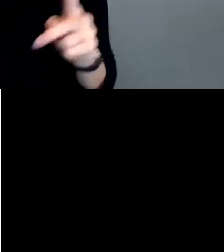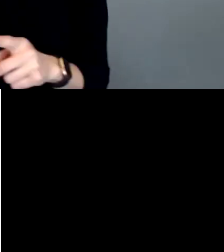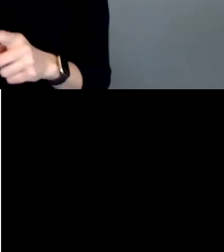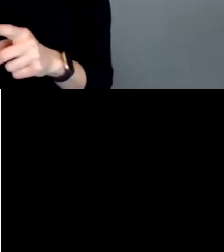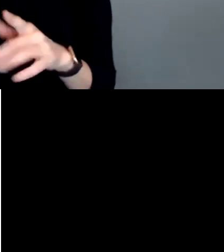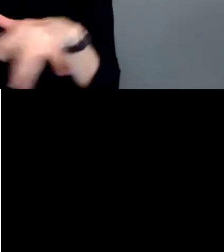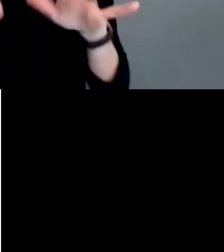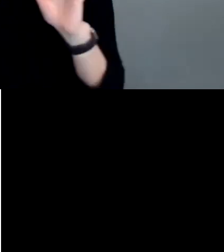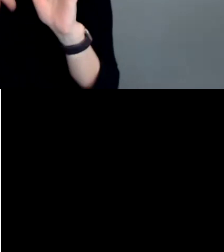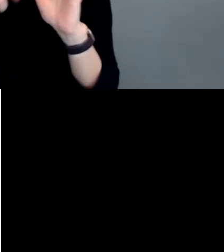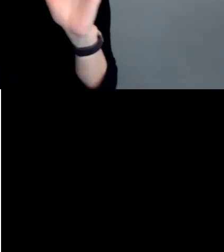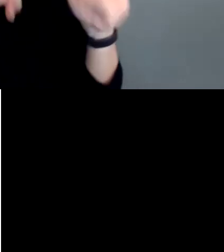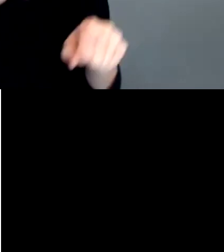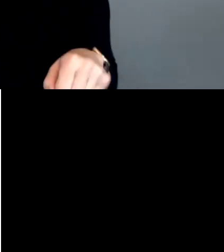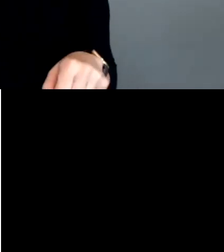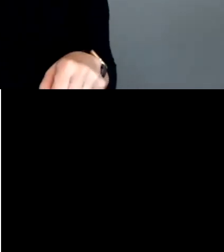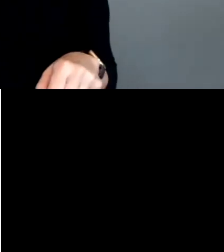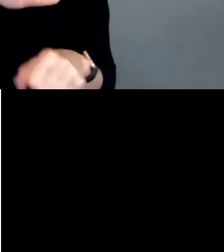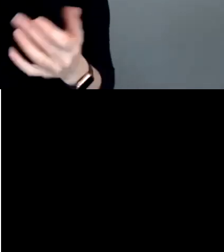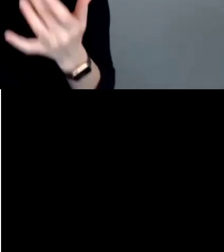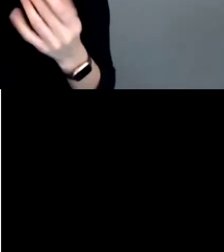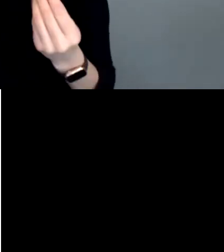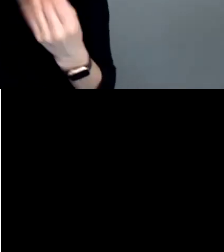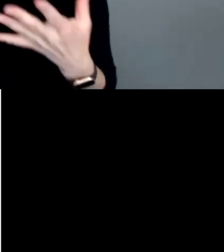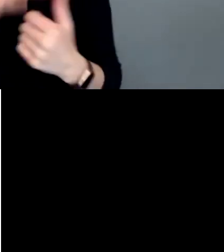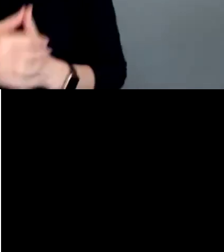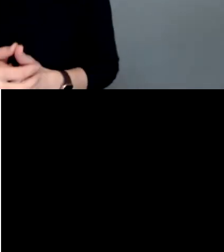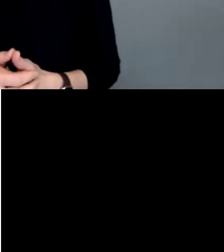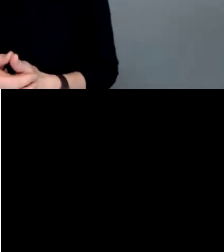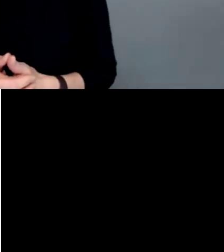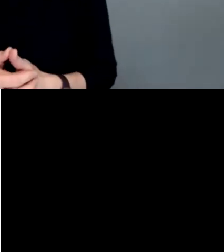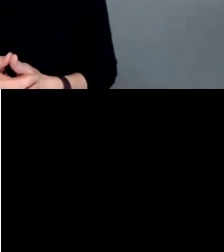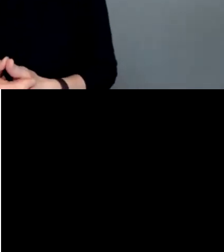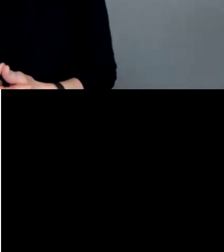do you mind just stating your contact or the best way to contact you, Kari, please.